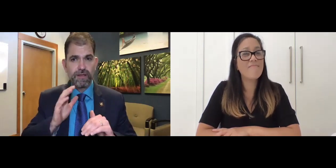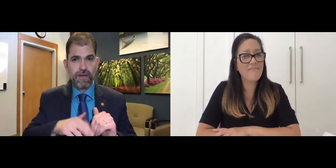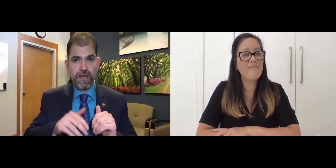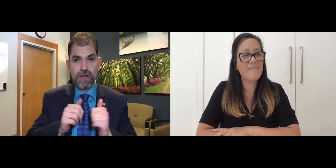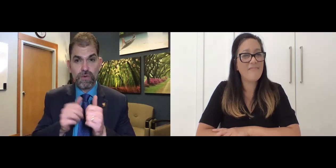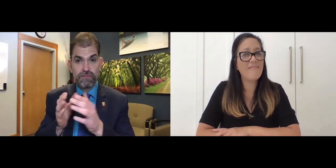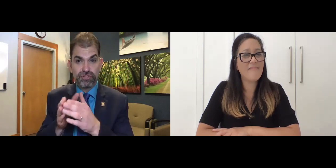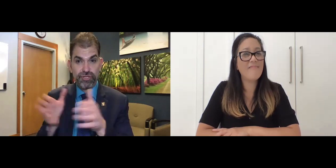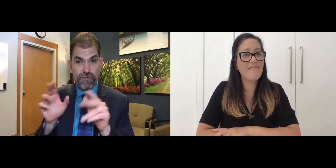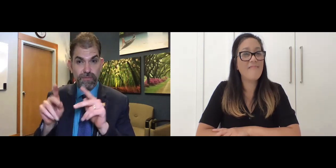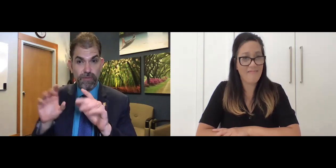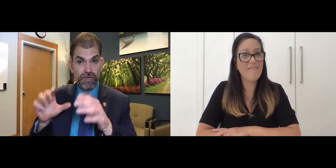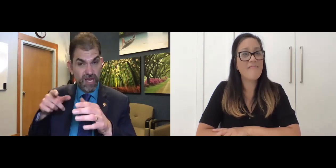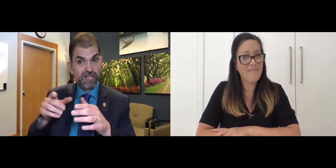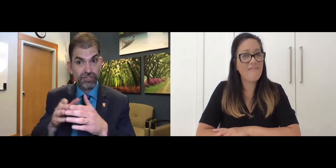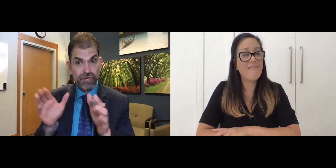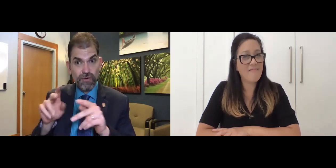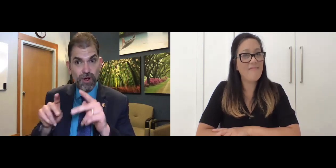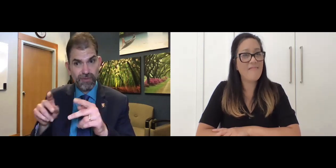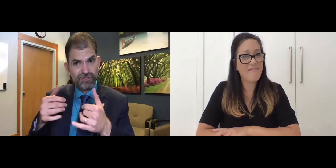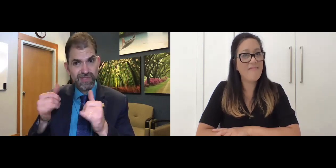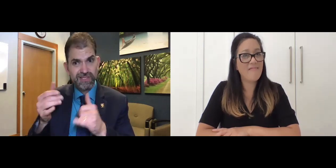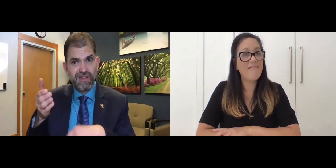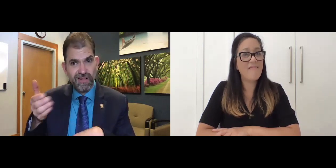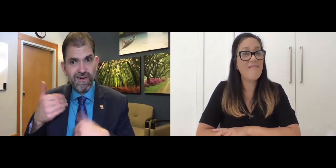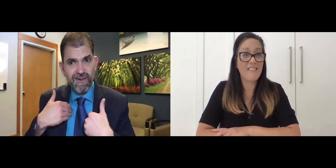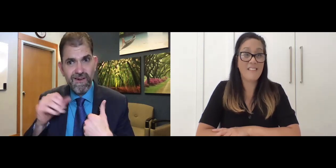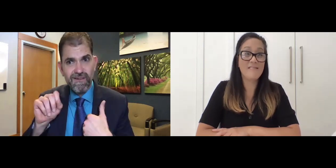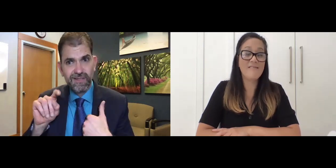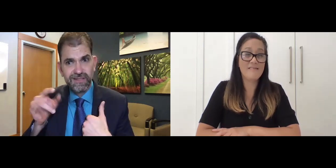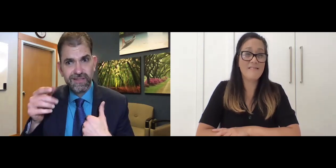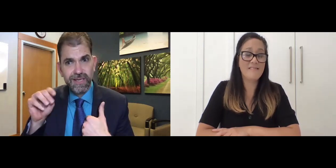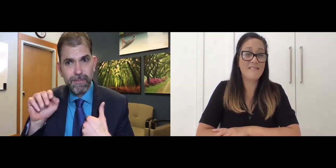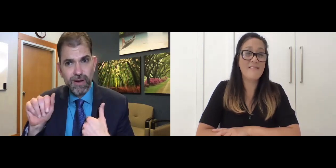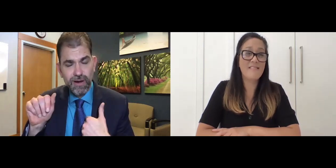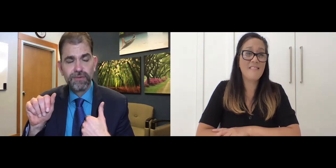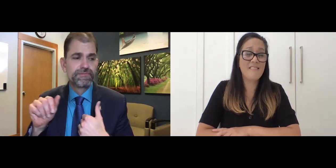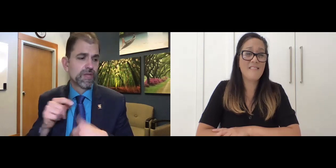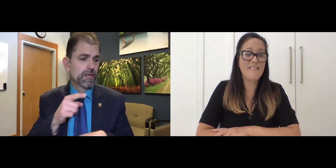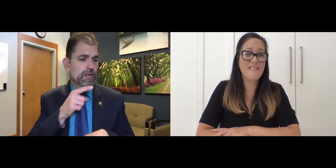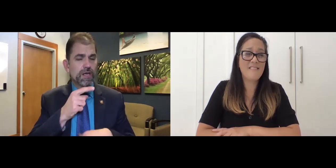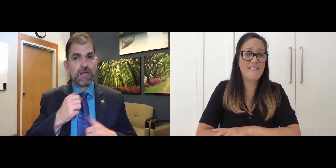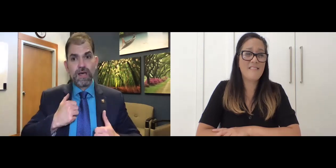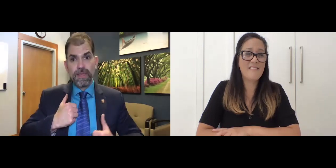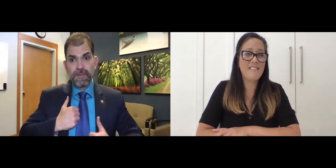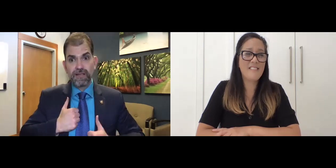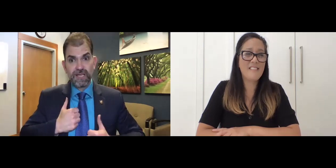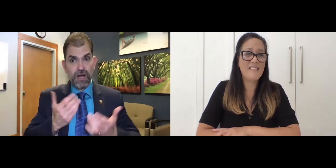there's a lot of stigma about seeking mental health services. There's still stigma in the general hearing population too.